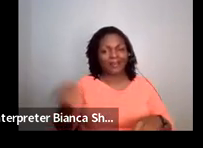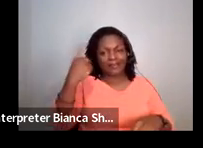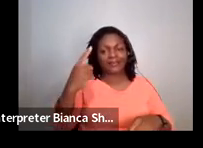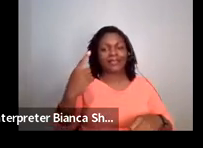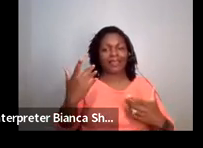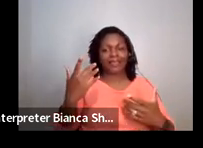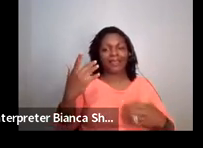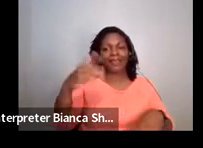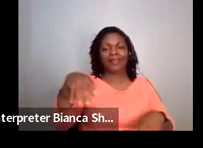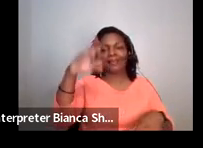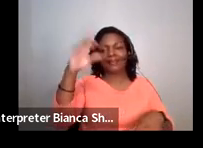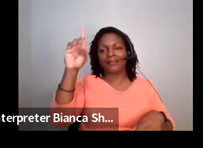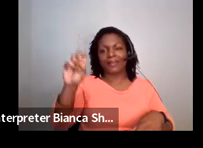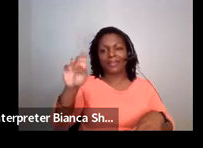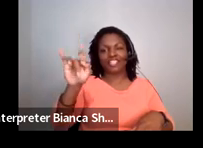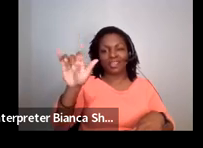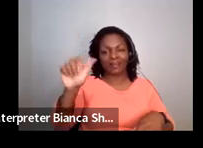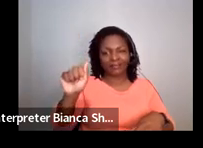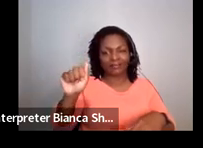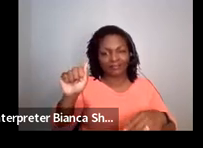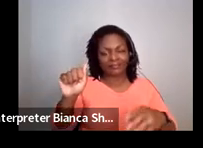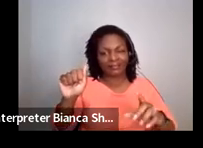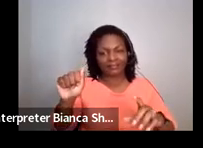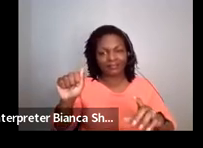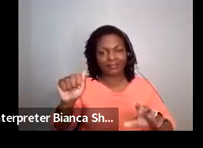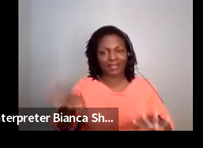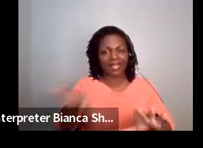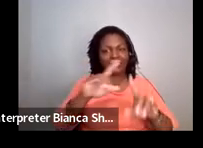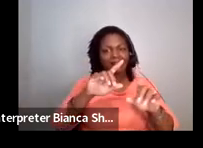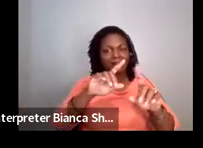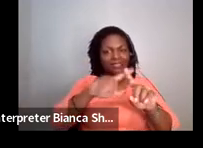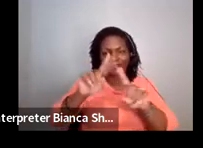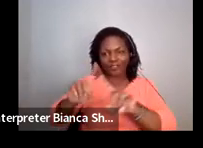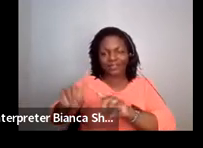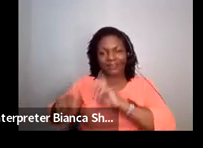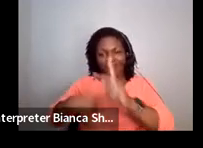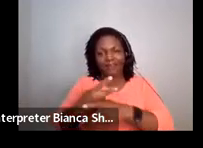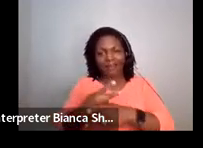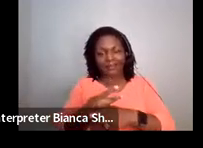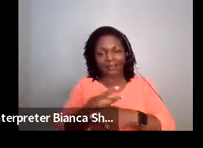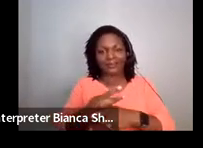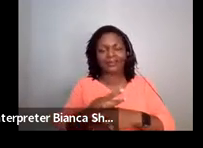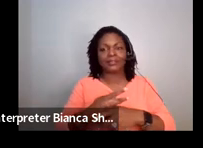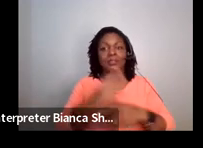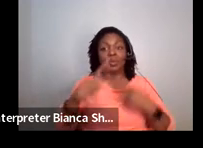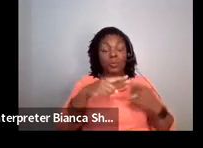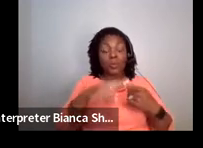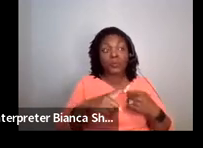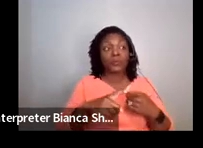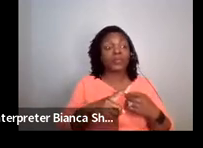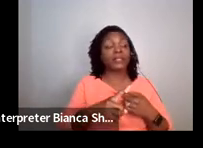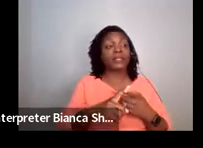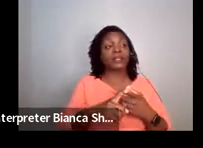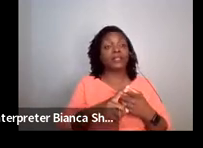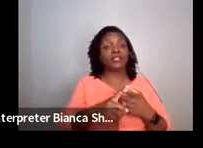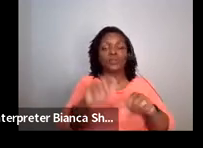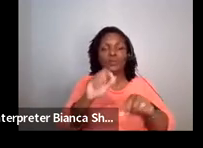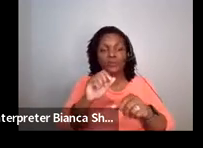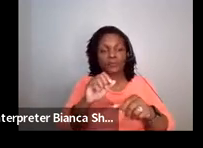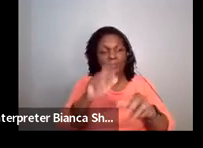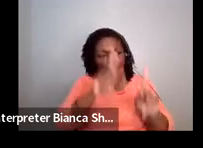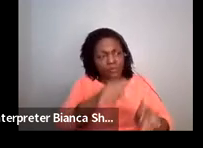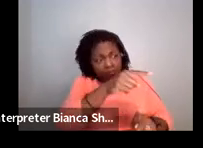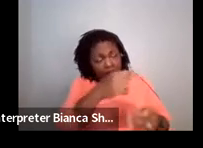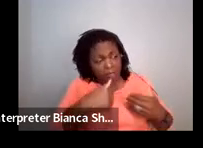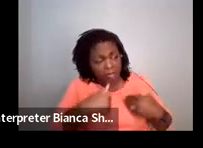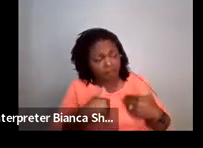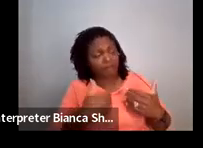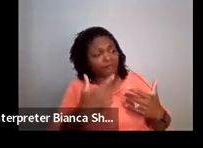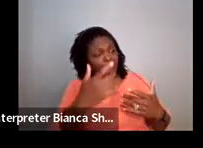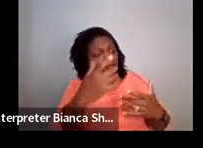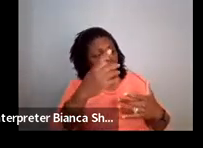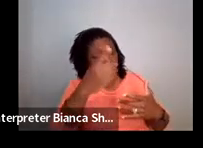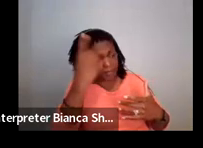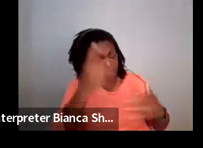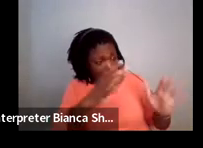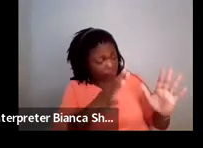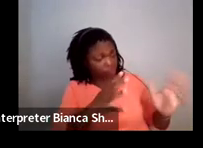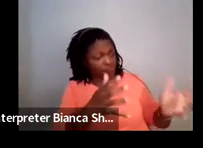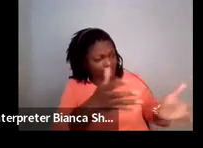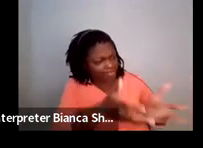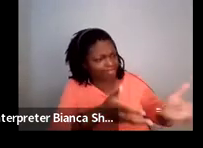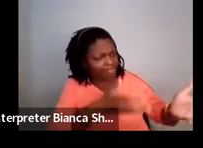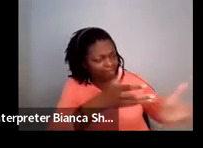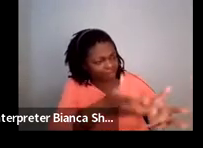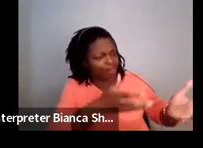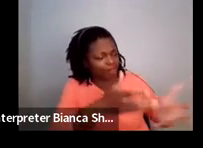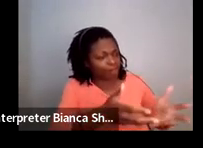The differences in it. Okay, we want you to be able to understand that there are moments of joy when we work with people who have dementia, and who we, even when we cross them in our daily worlds. my dad.